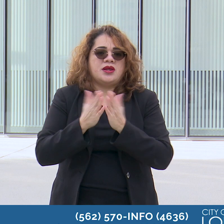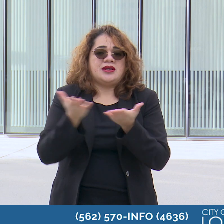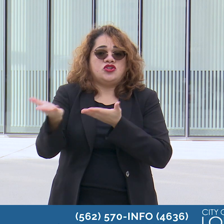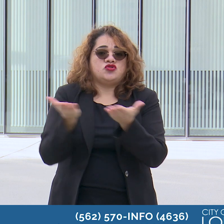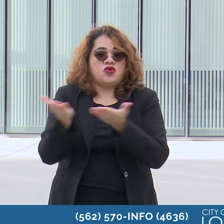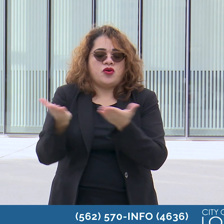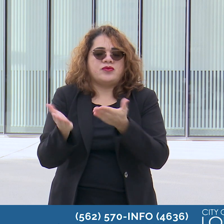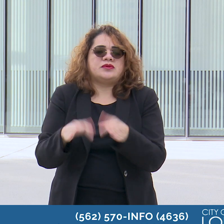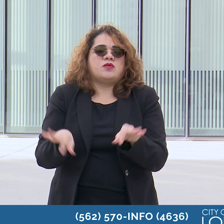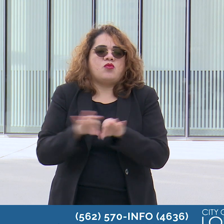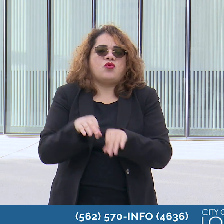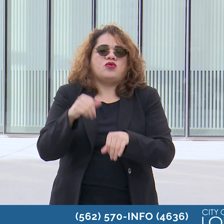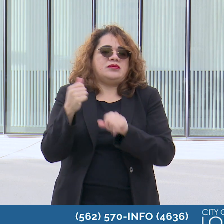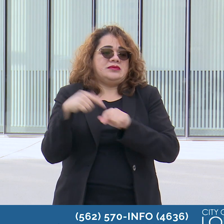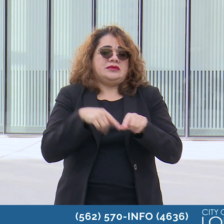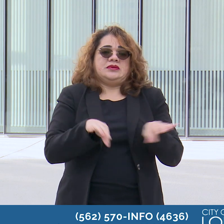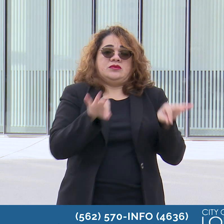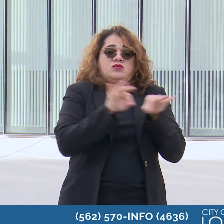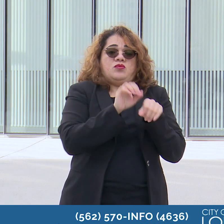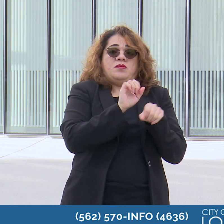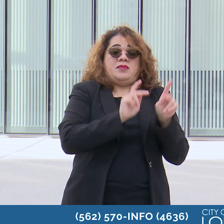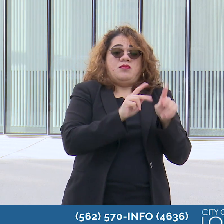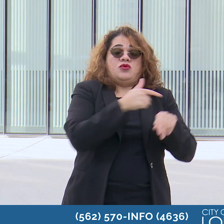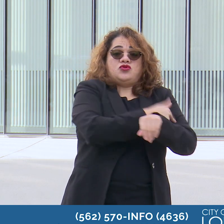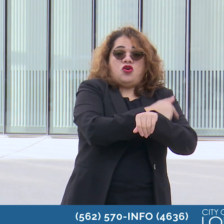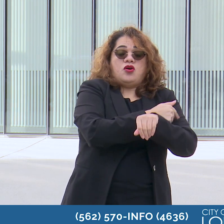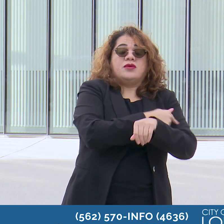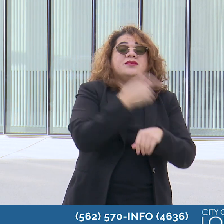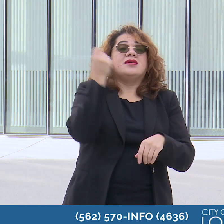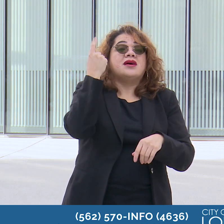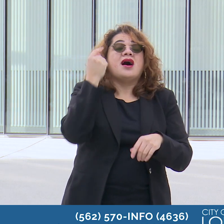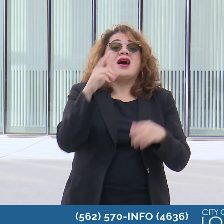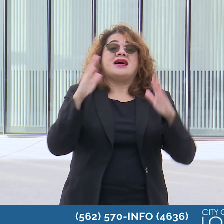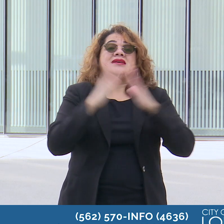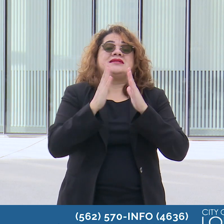Over the next few months we will be distributing vaccines to our city partners to make sure